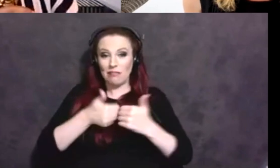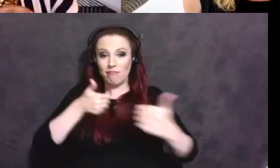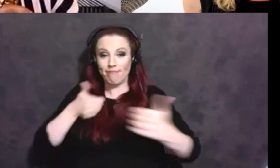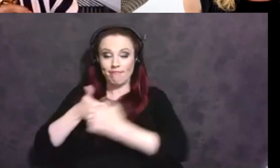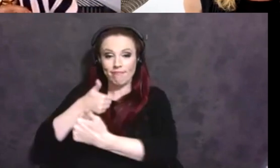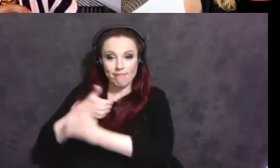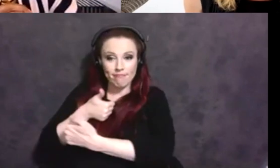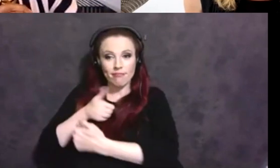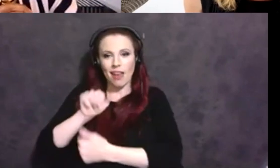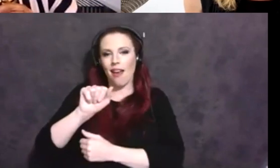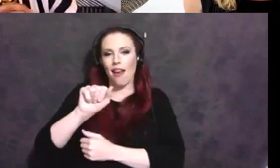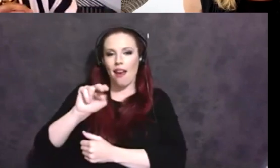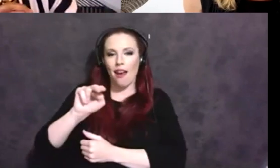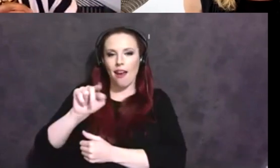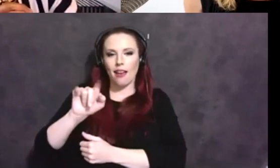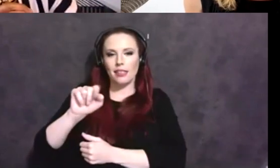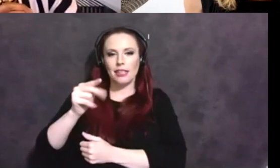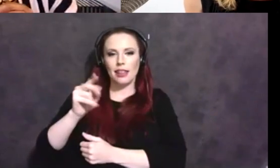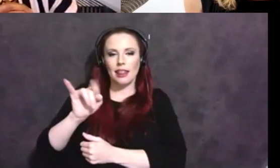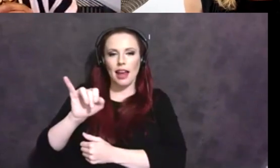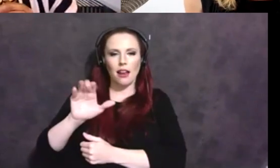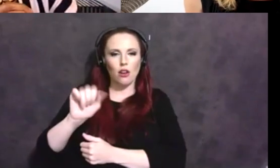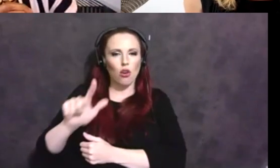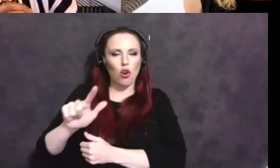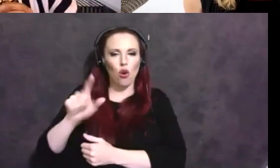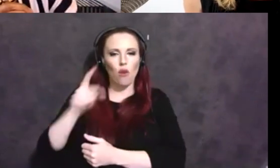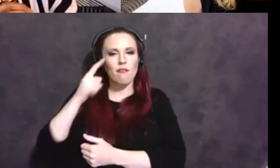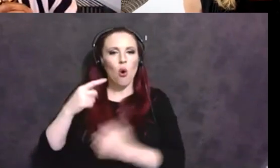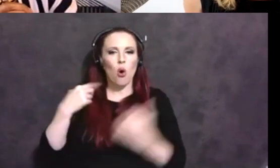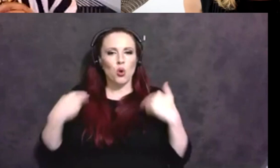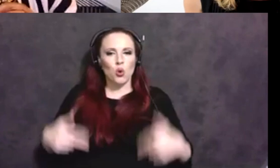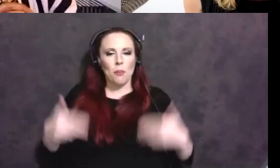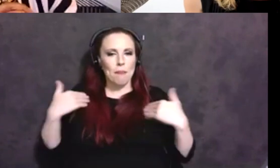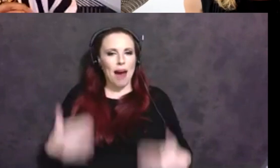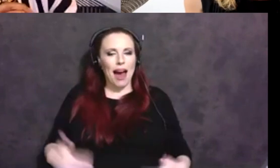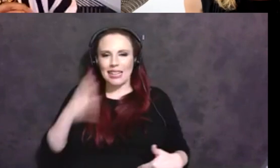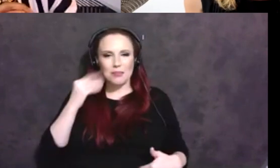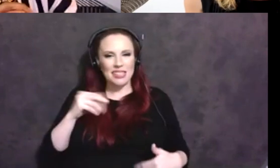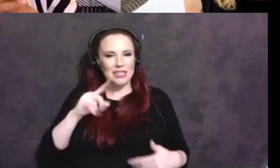we continue to be strongly encouraged to engage in physical distancing. Here is the thing